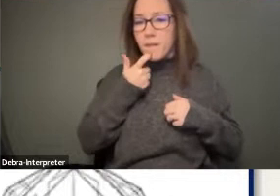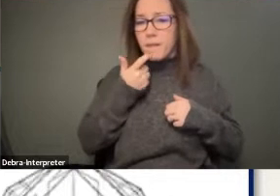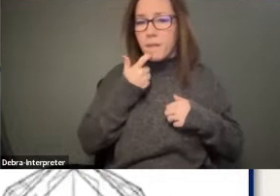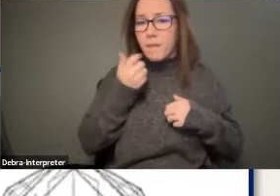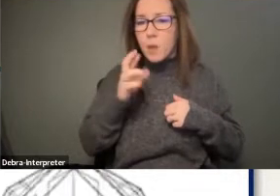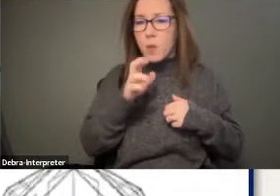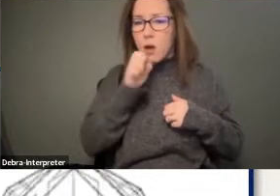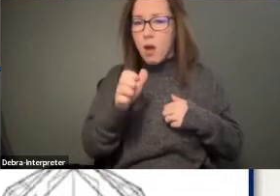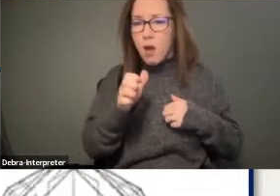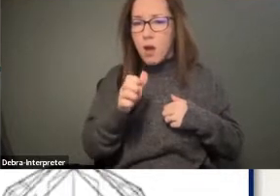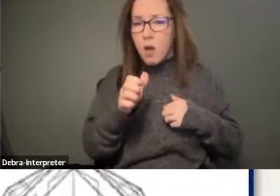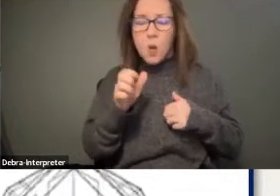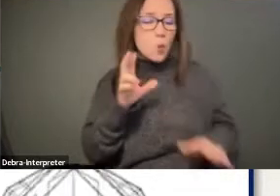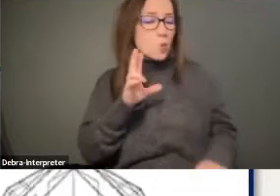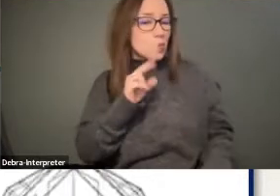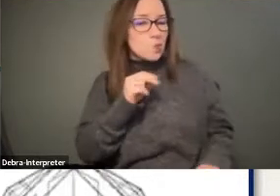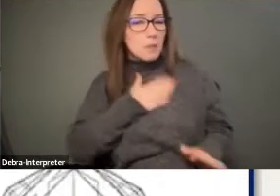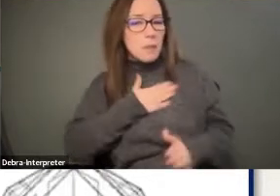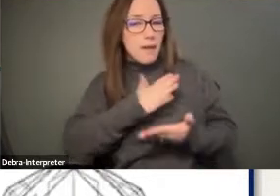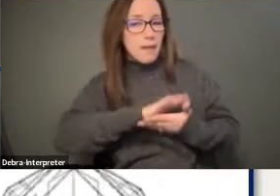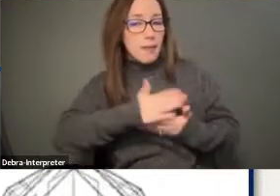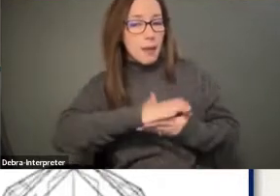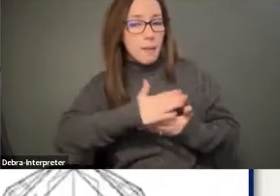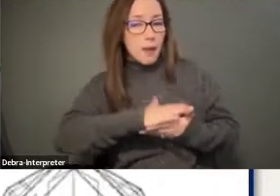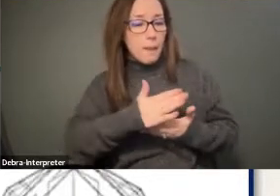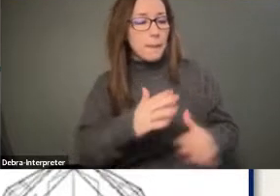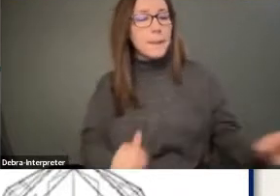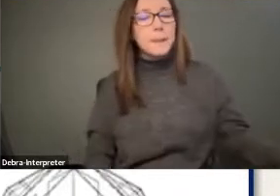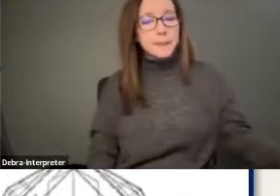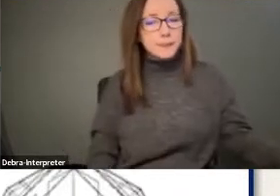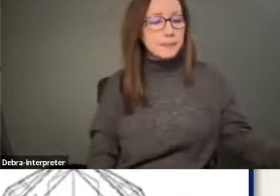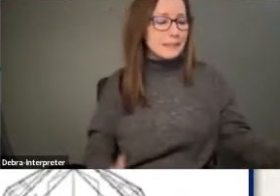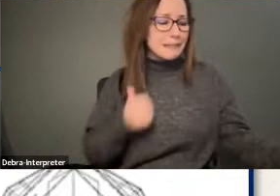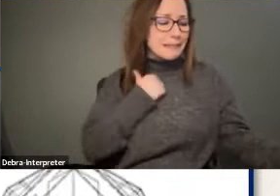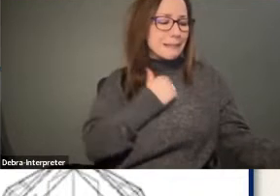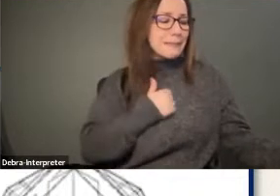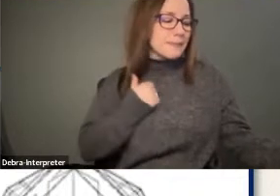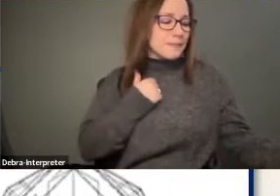you are slightly must havefulled with your speaking. Are you use a microphone.